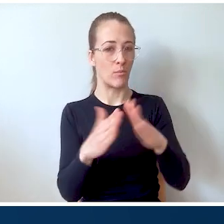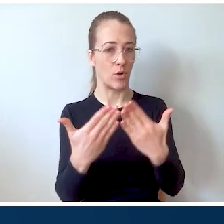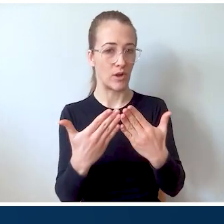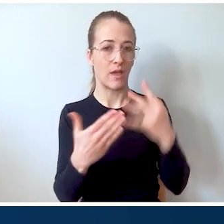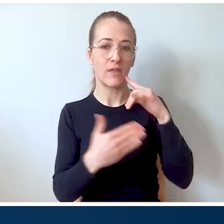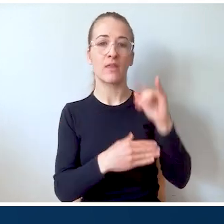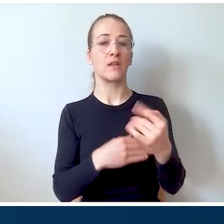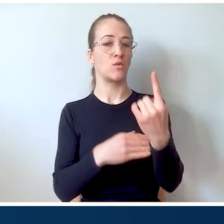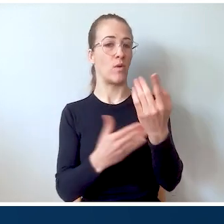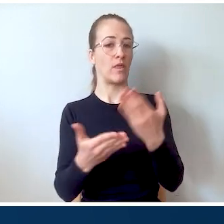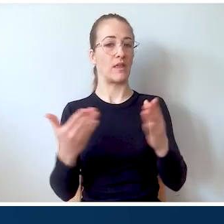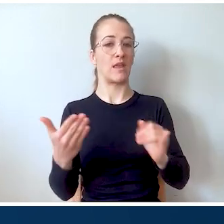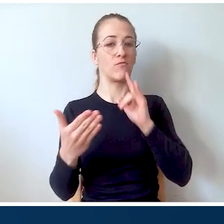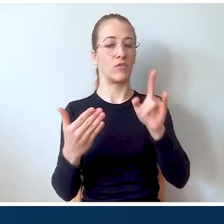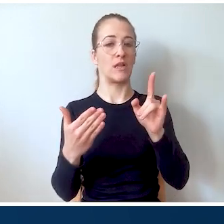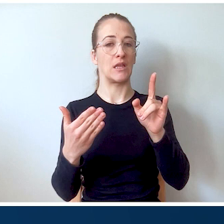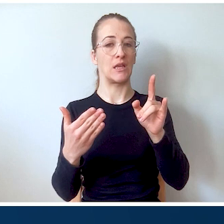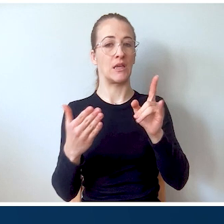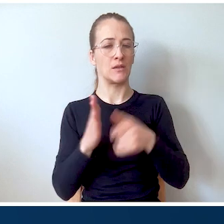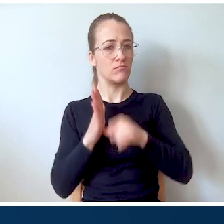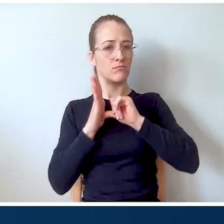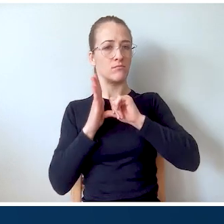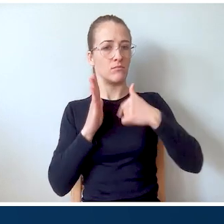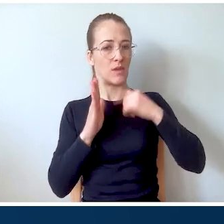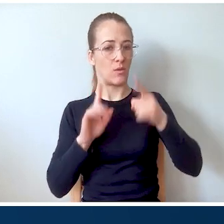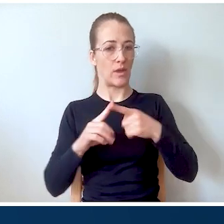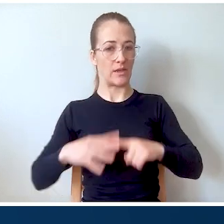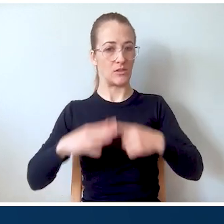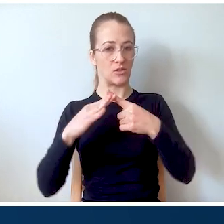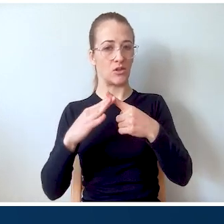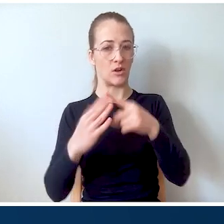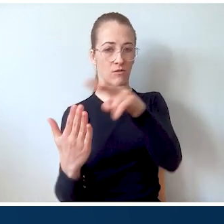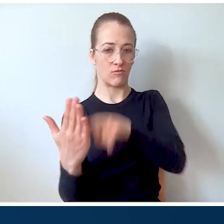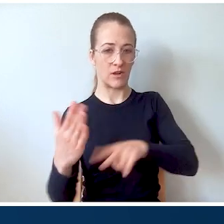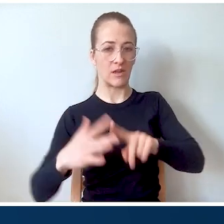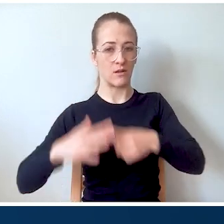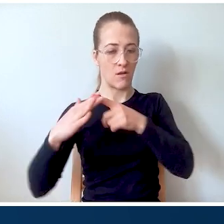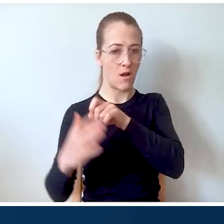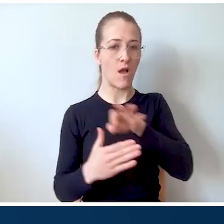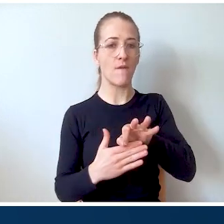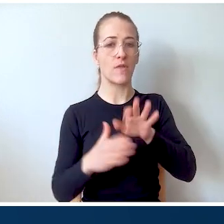that really jumped out at me when I started just to even read the beginning of the book.